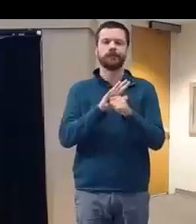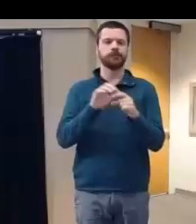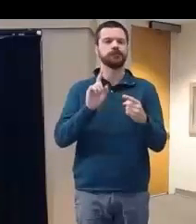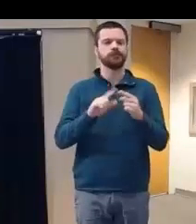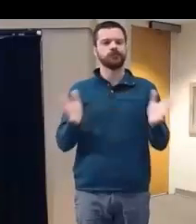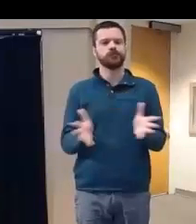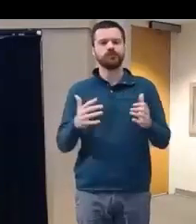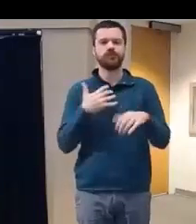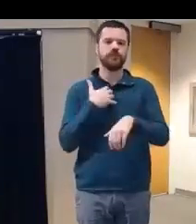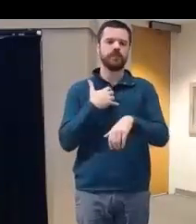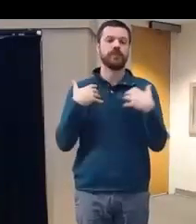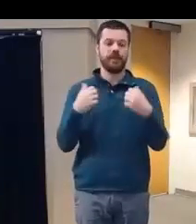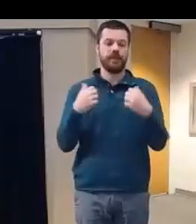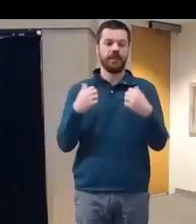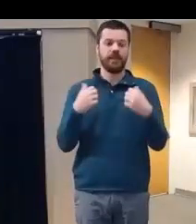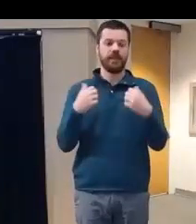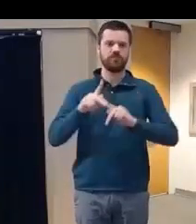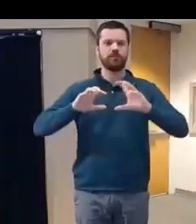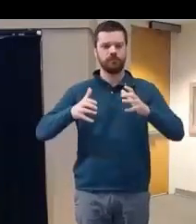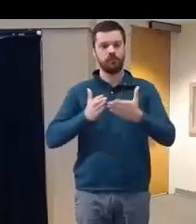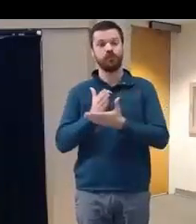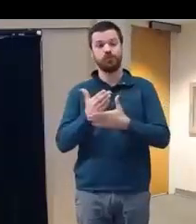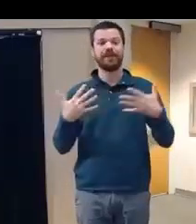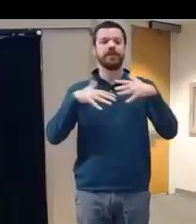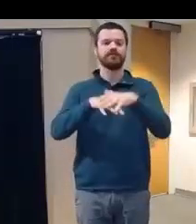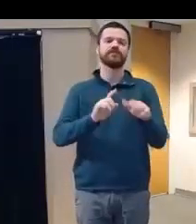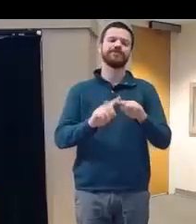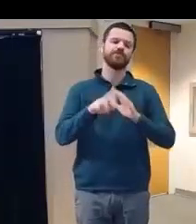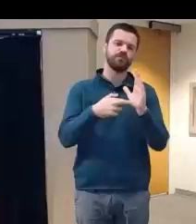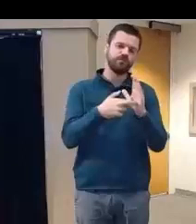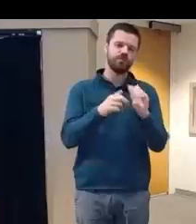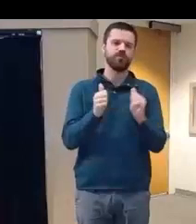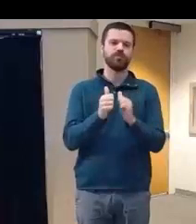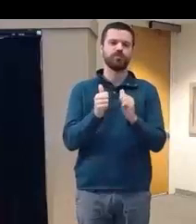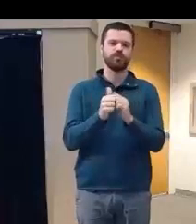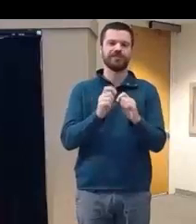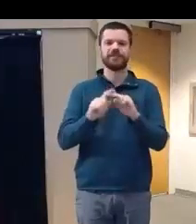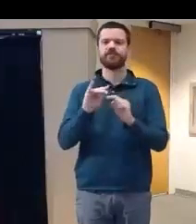health of patients and populations through the integration of roles across missions particularly